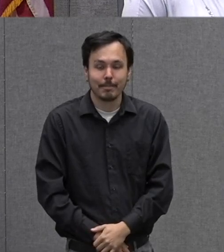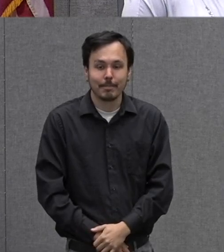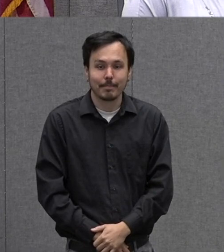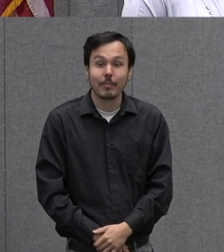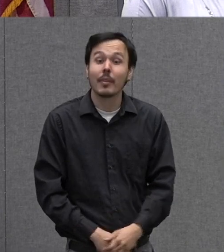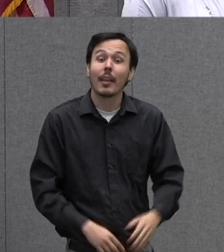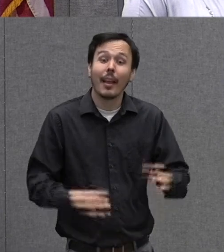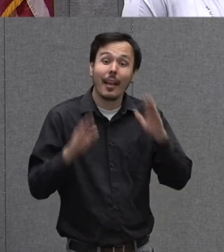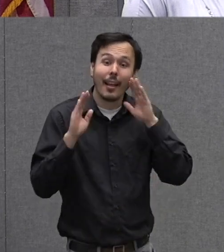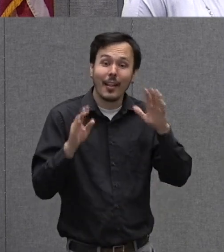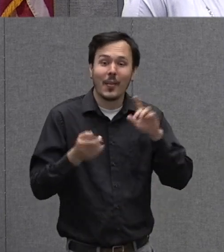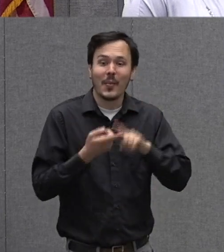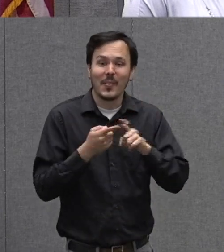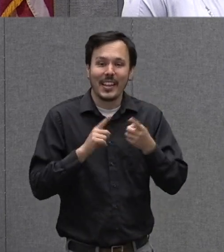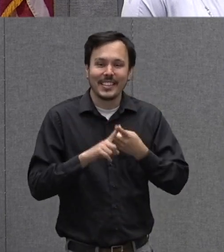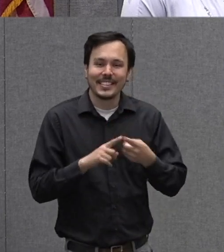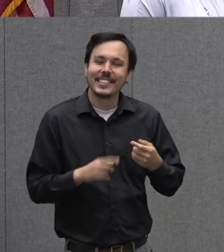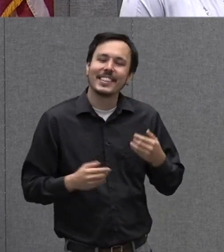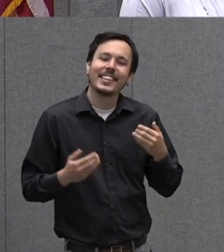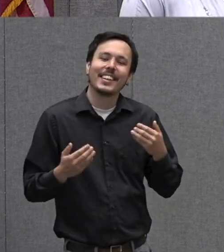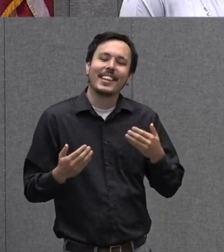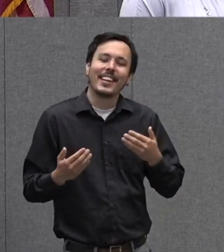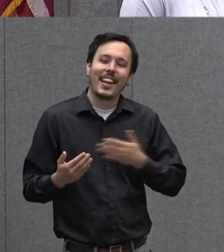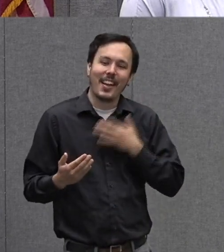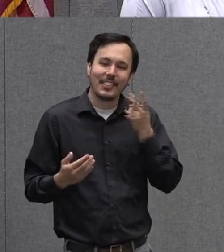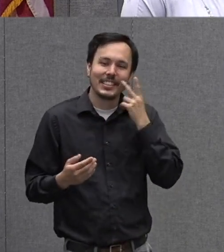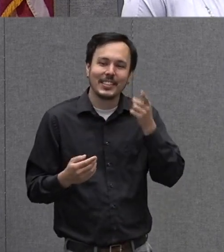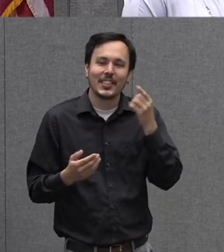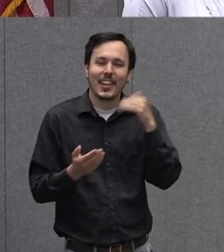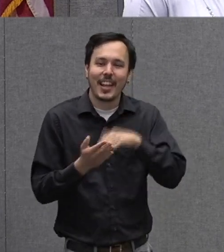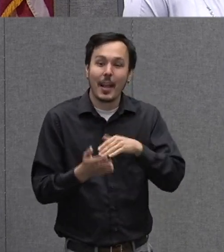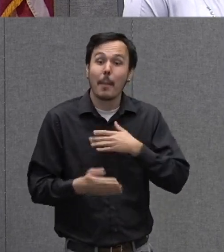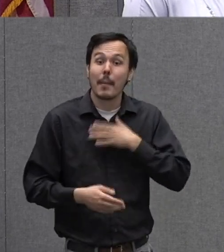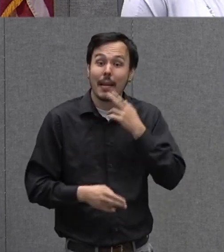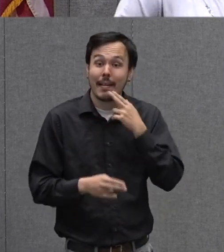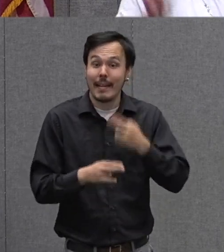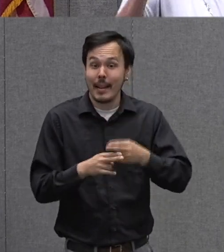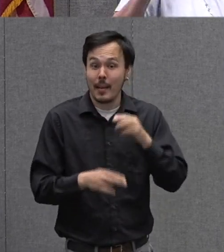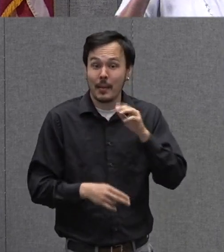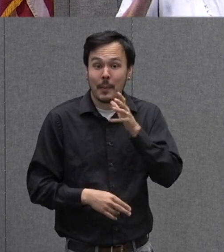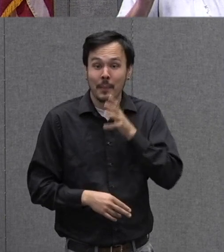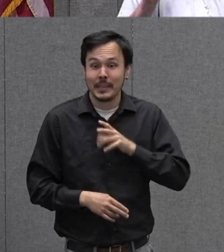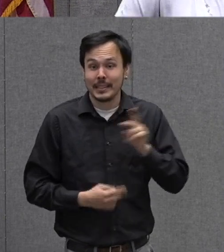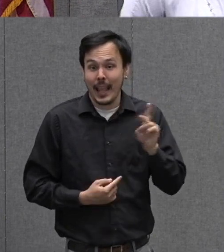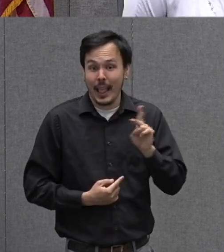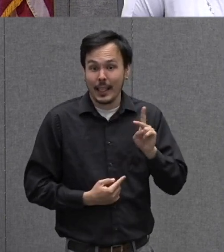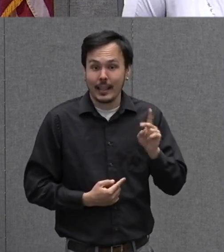Hello, friends. We're so glad to see you again, my name is Miss Kathy. And my name is Miss Q.